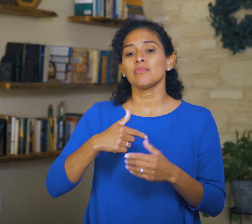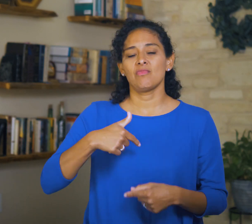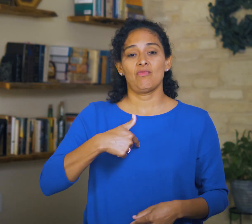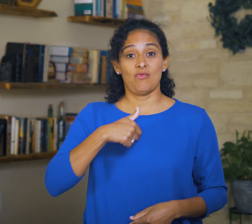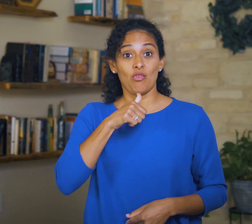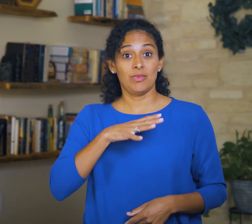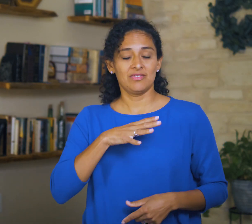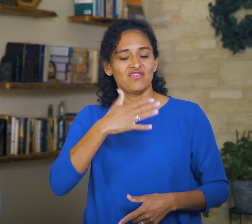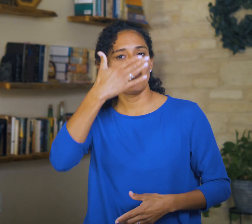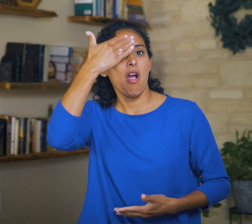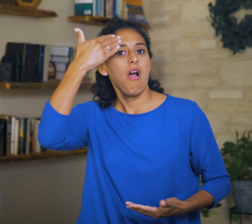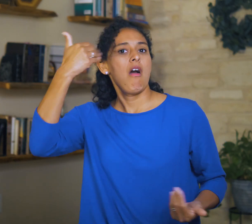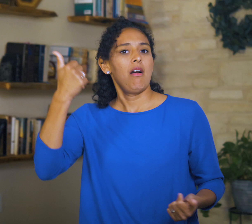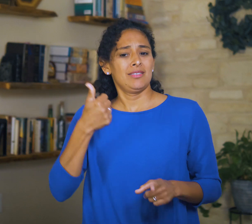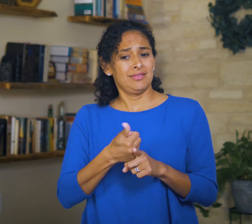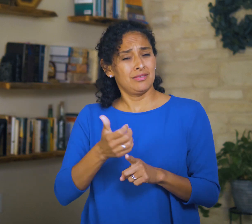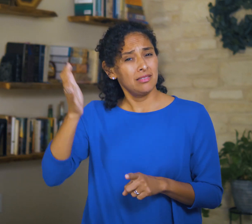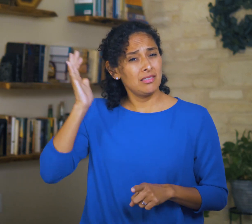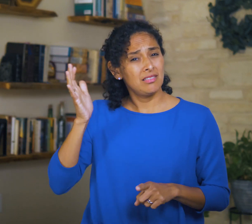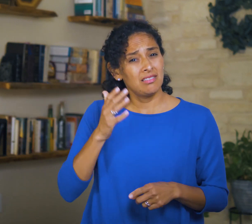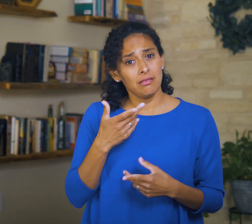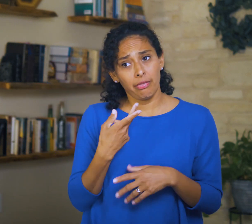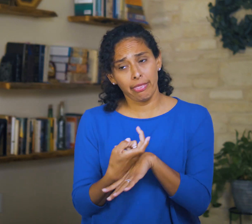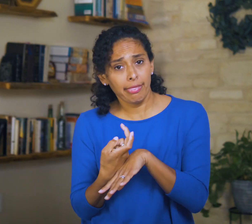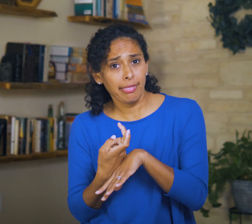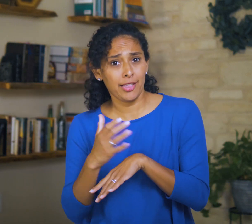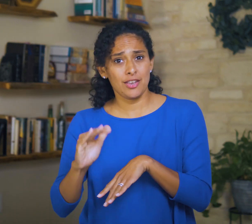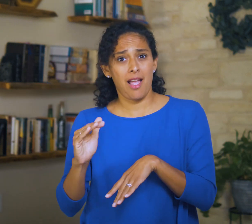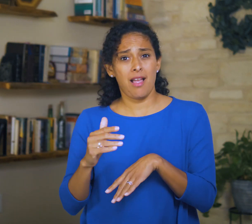Eventually she forgets that she was once a helpless child,